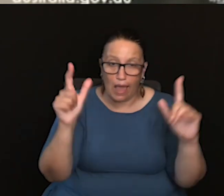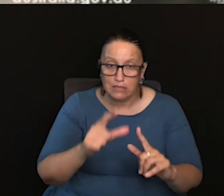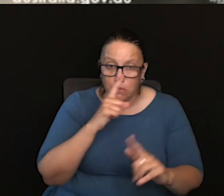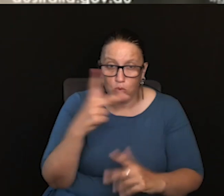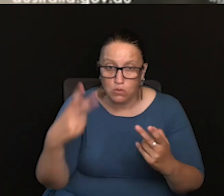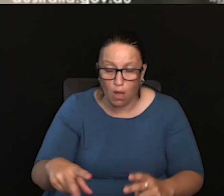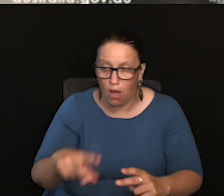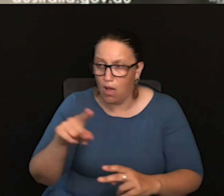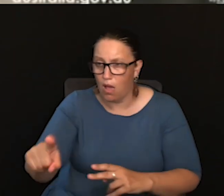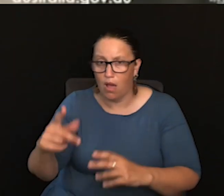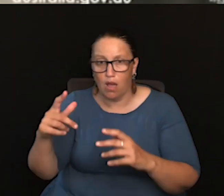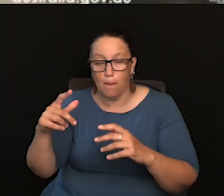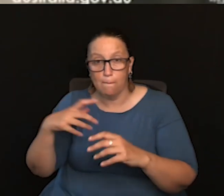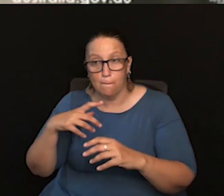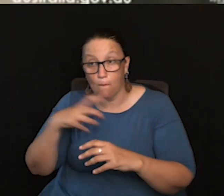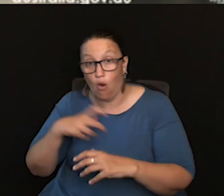the alternative is